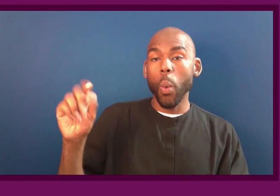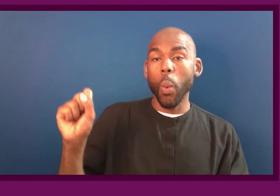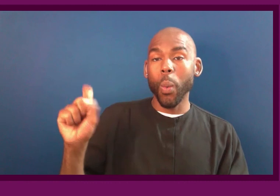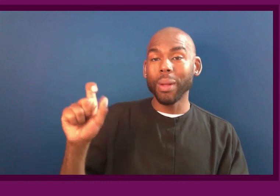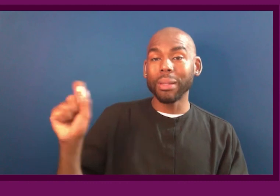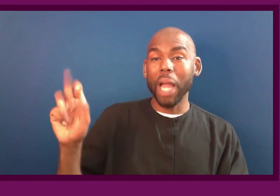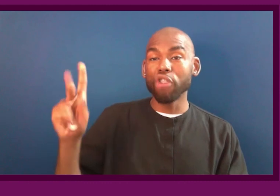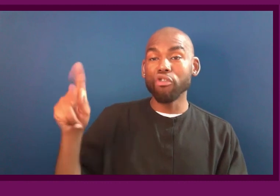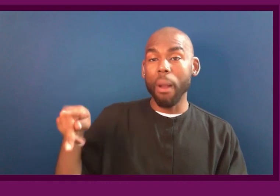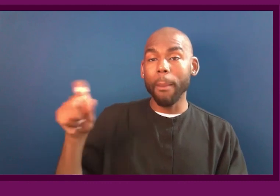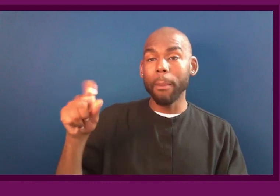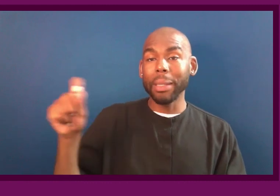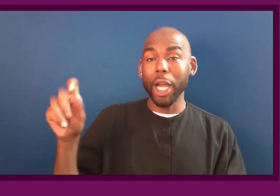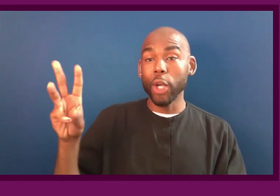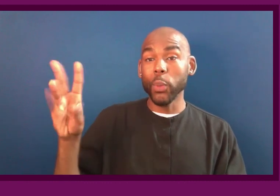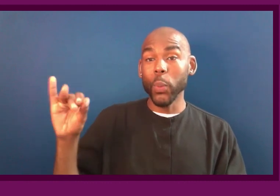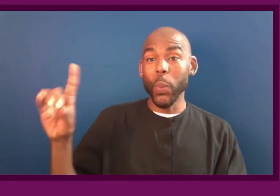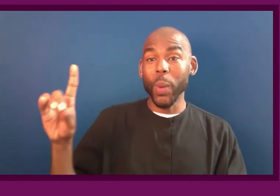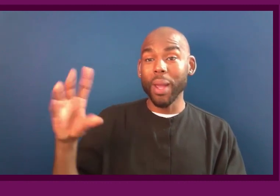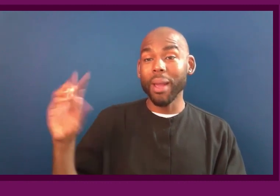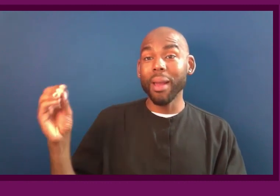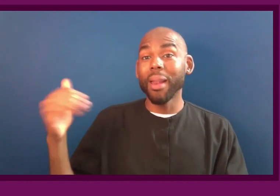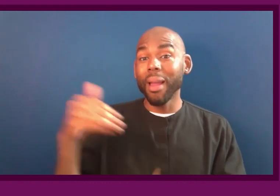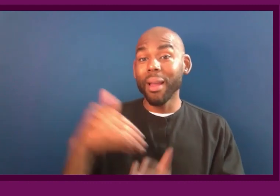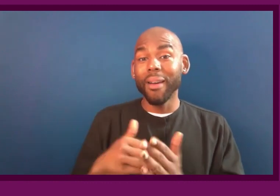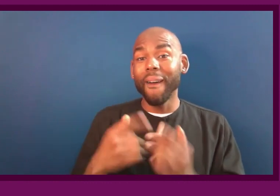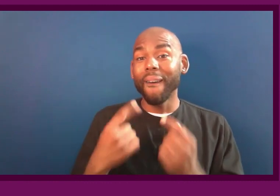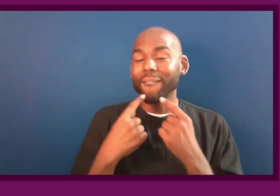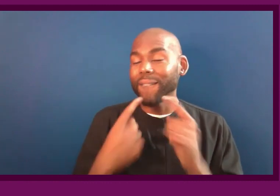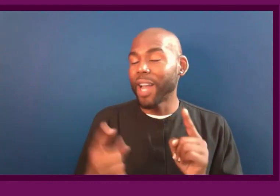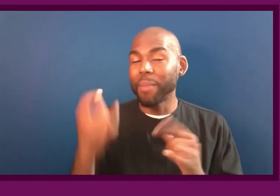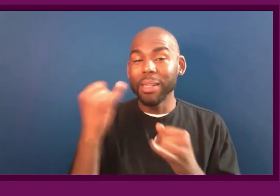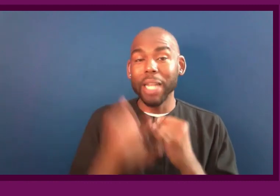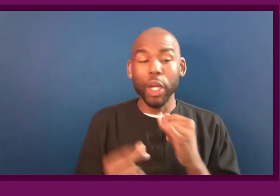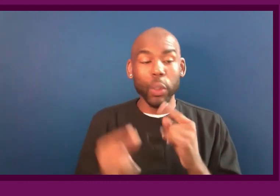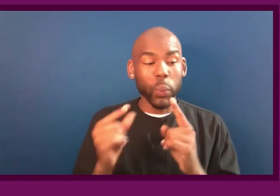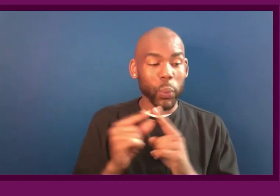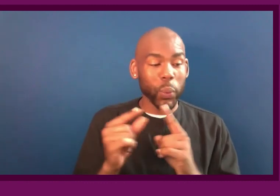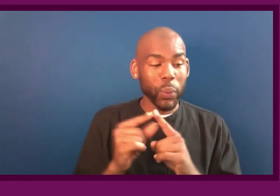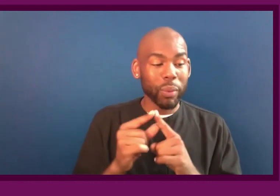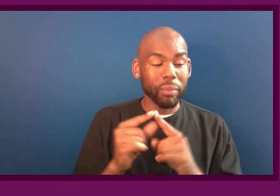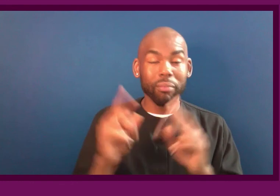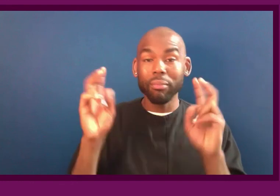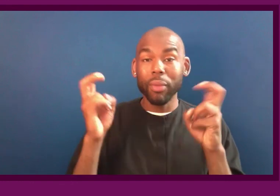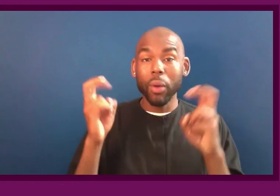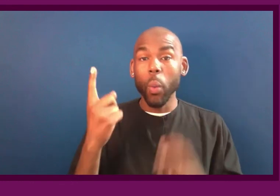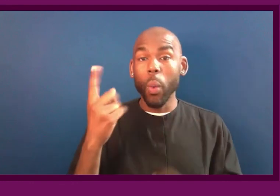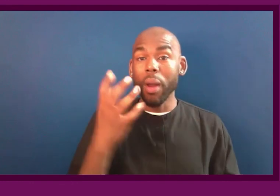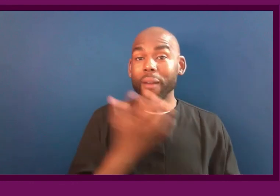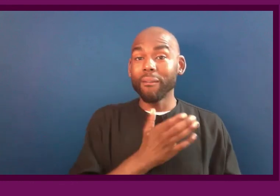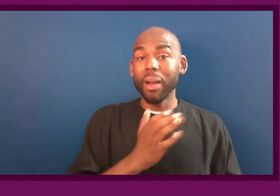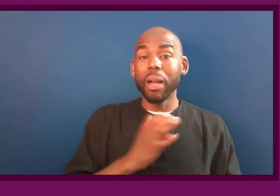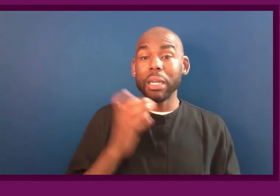we can build forward better. Thank you so, so much once again, and I'll talk to you next time.